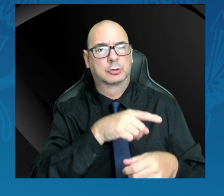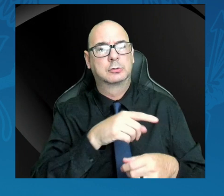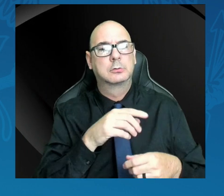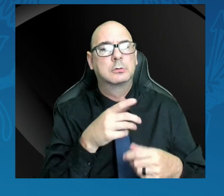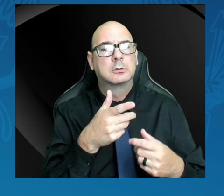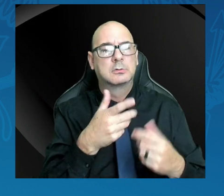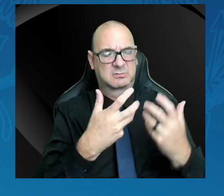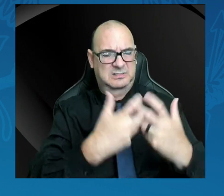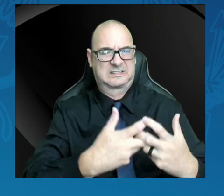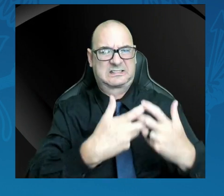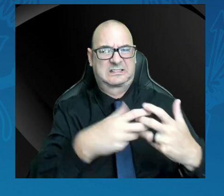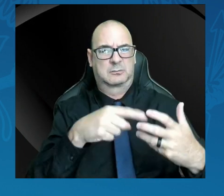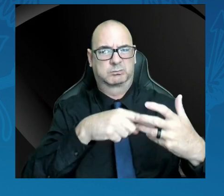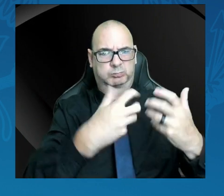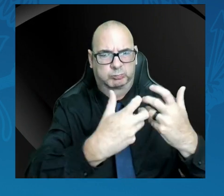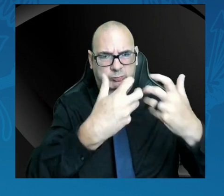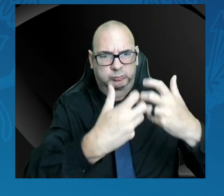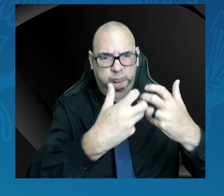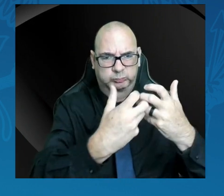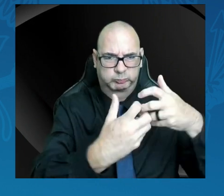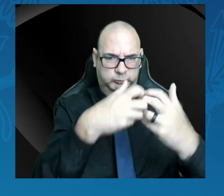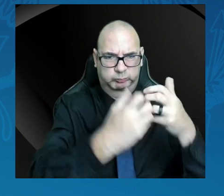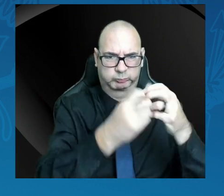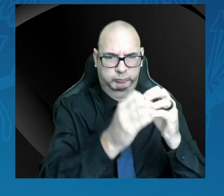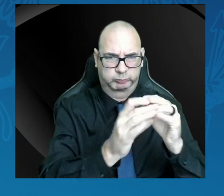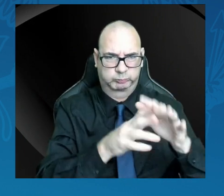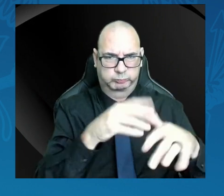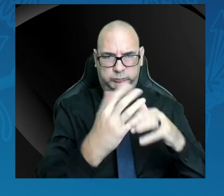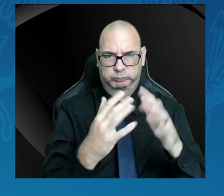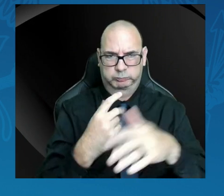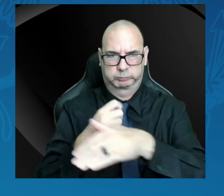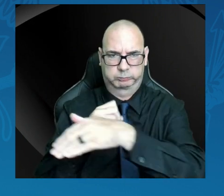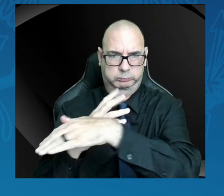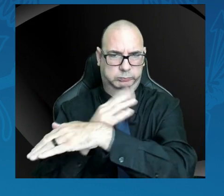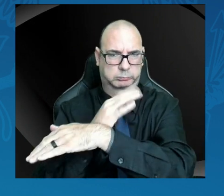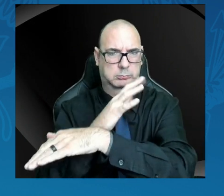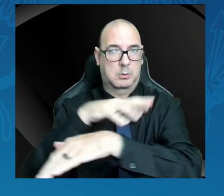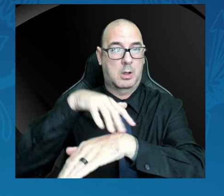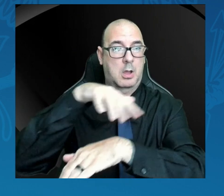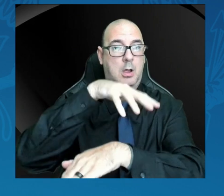Not only are these pollutants harmful to the environment, but they can also be harmful to people's health.